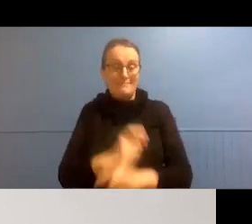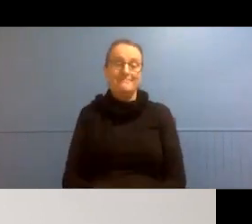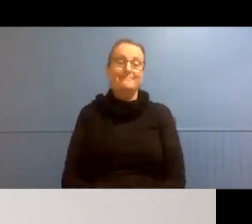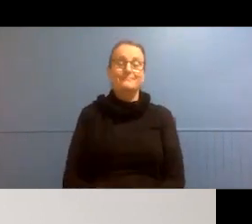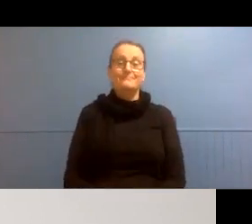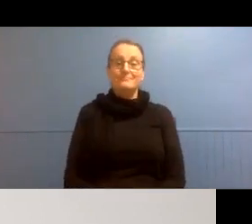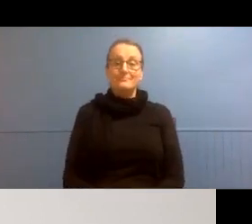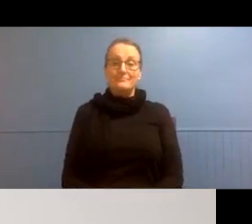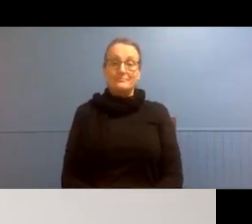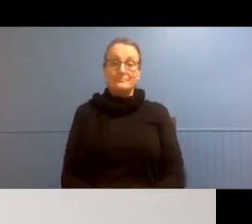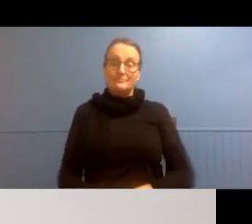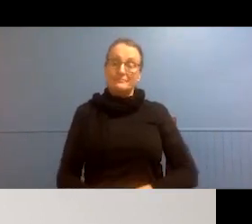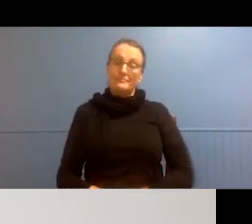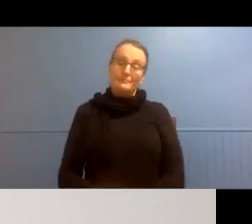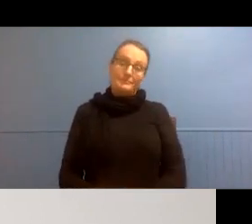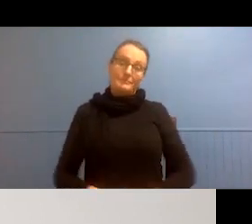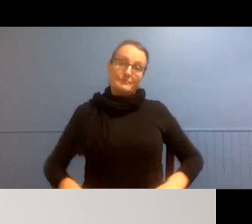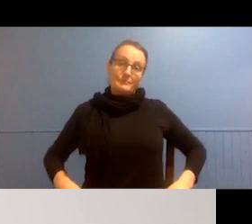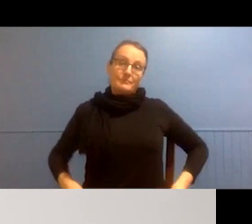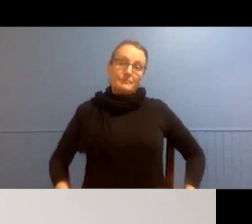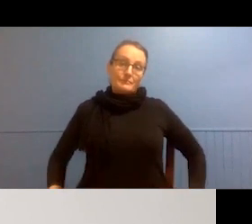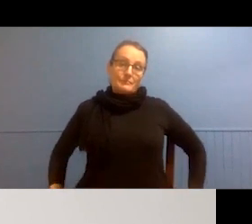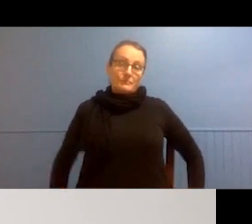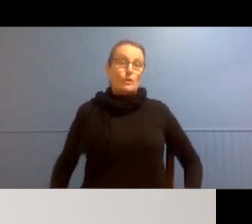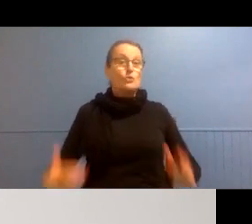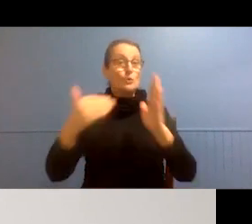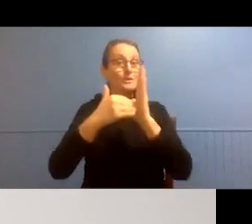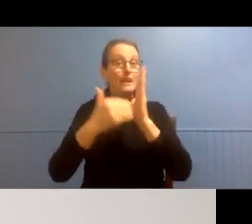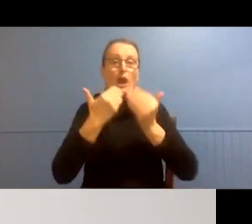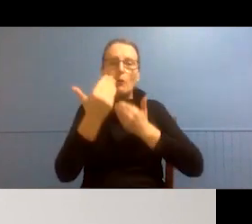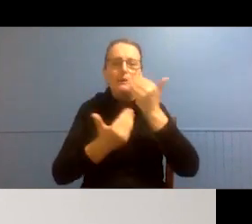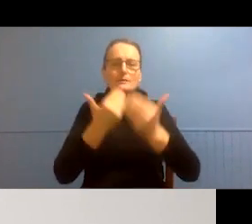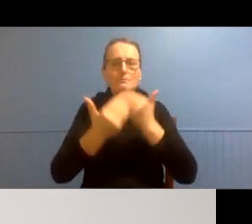Today I'm going to walk through the Intercultural framework that I have developed.